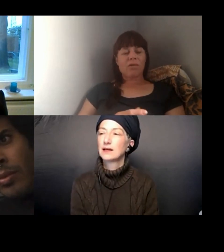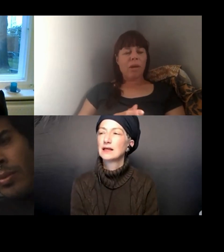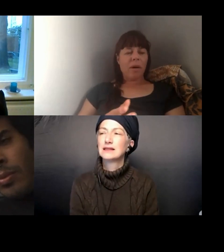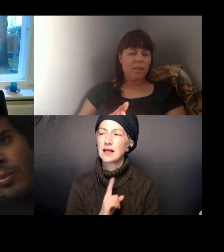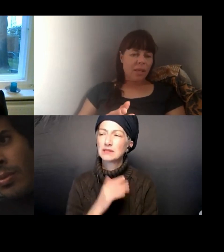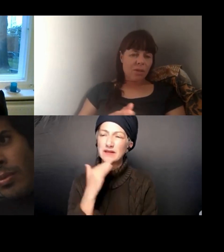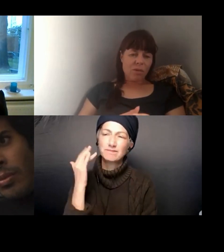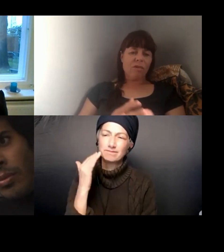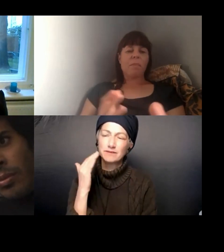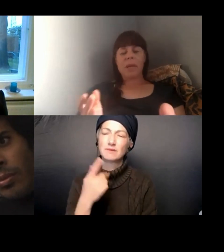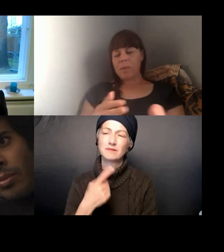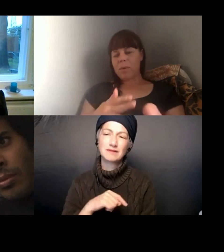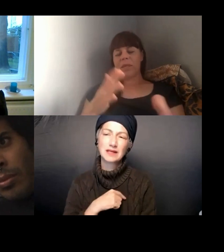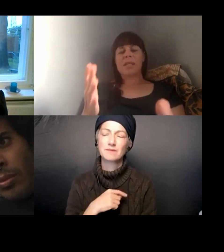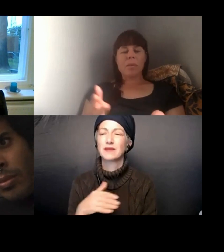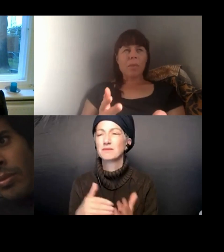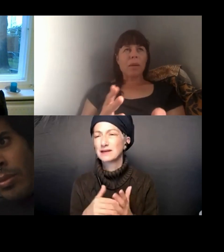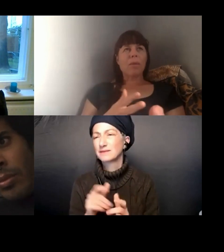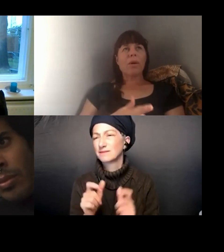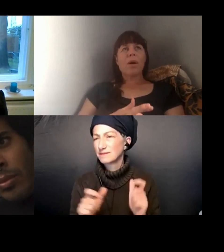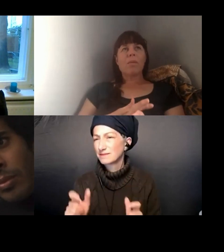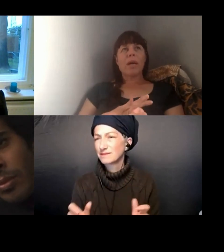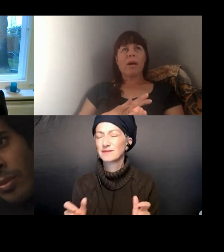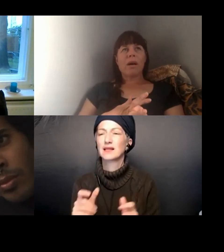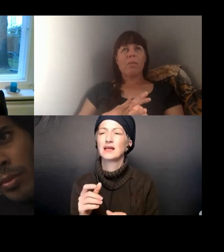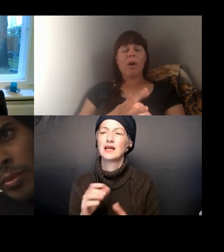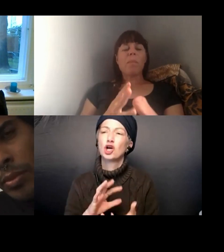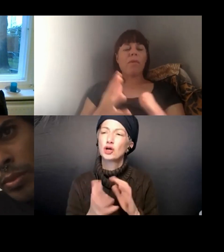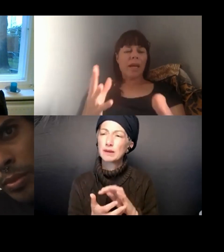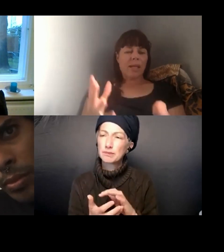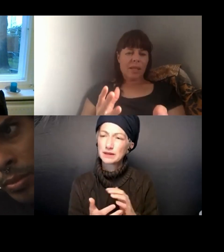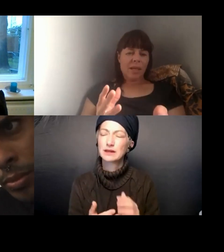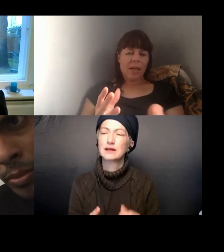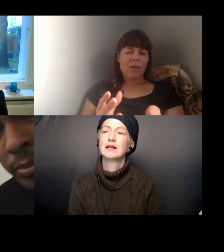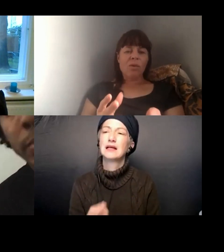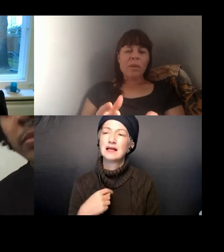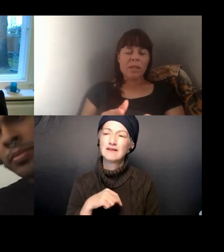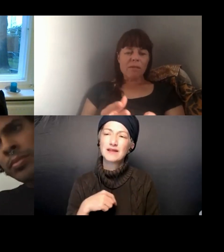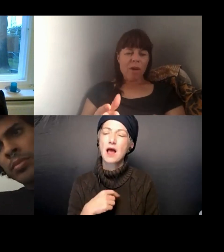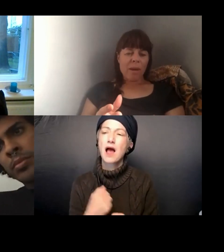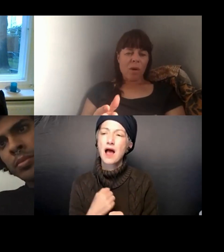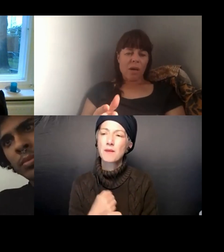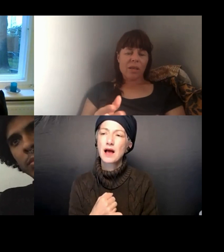that I think as crip artists or crip people, disabled people we operate in normative frameworks